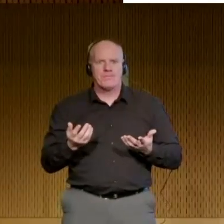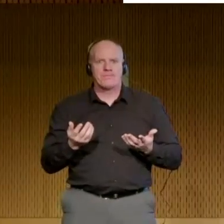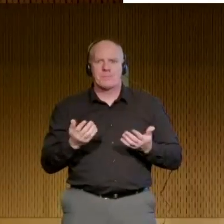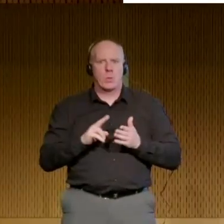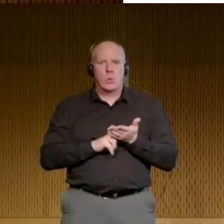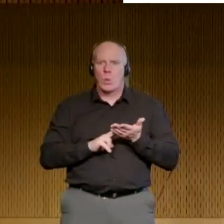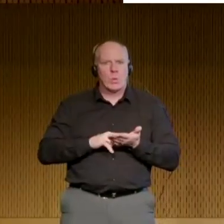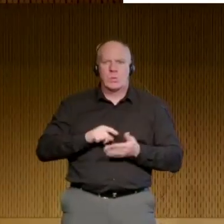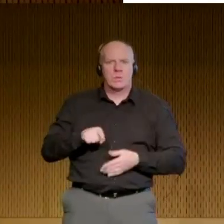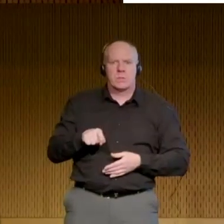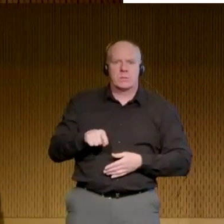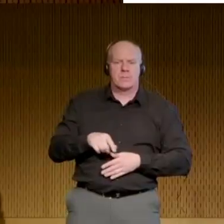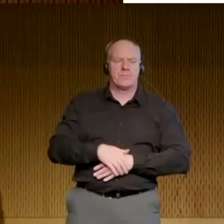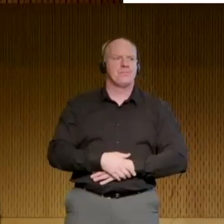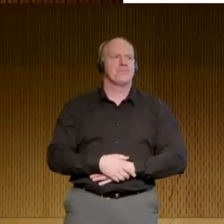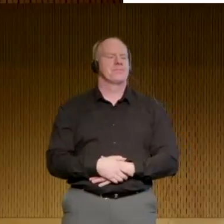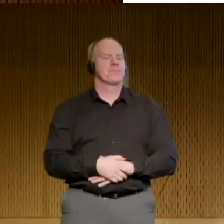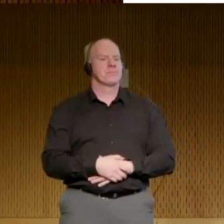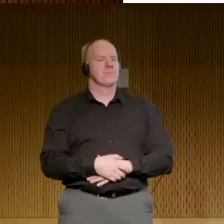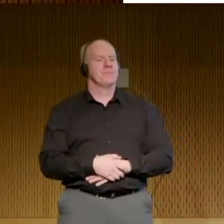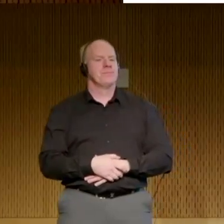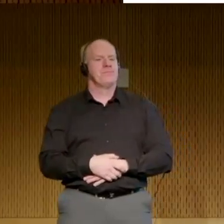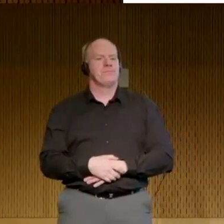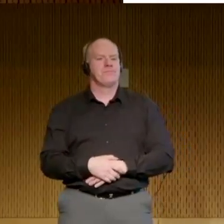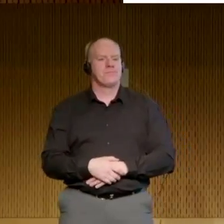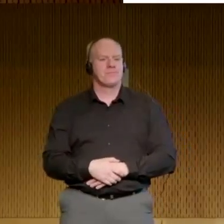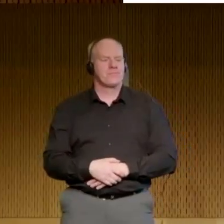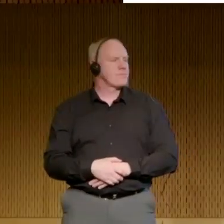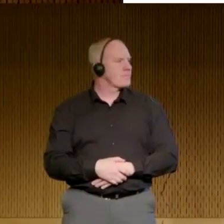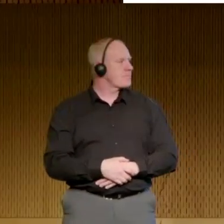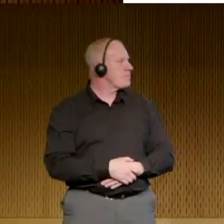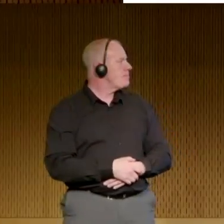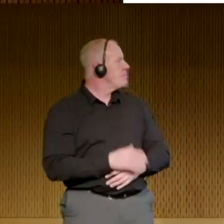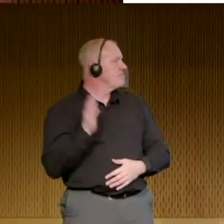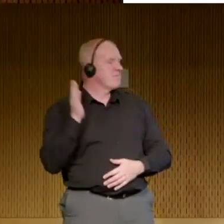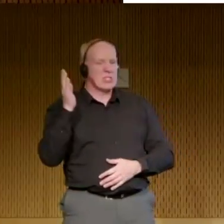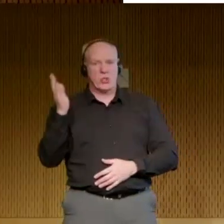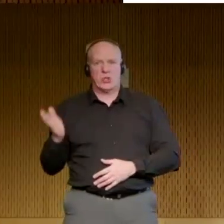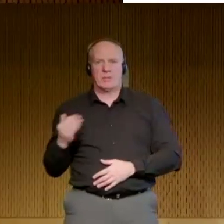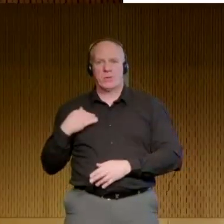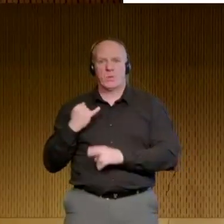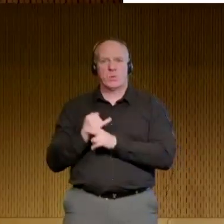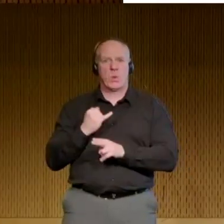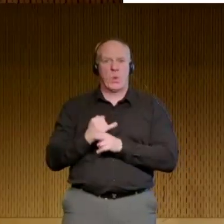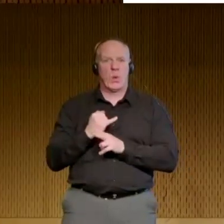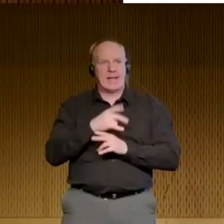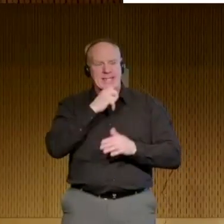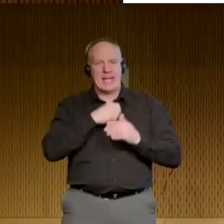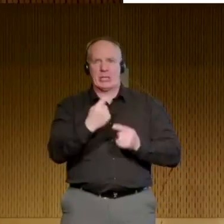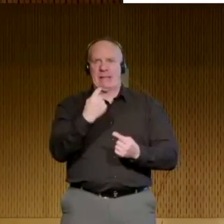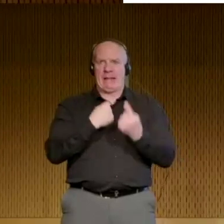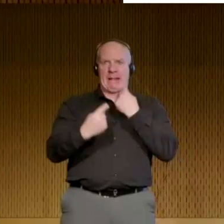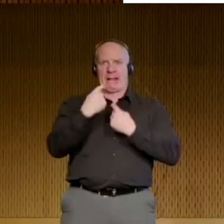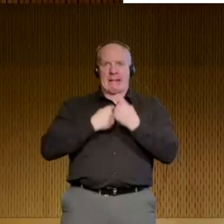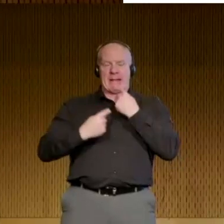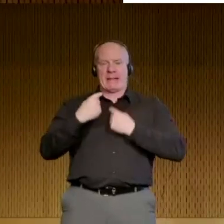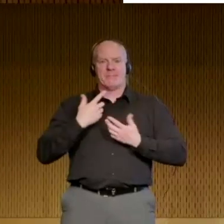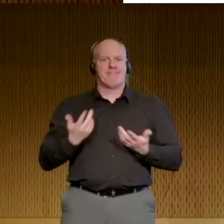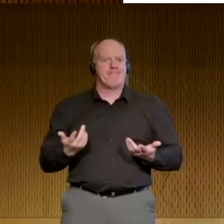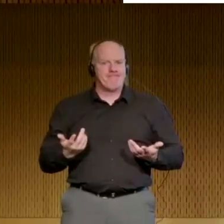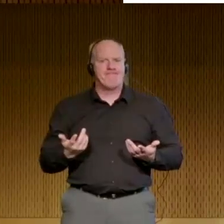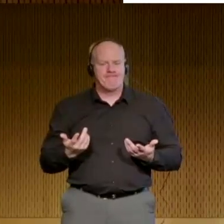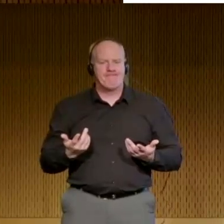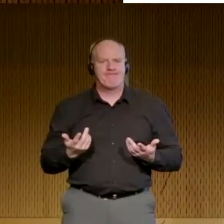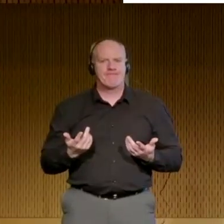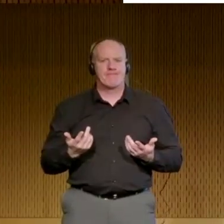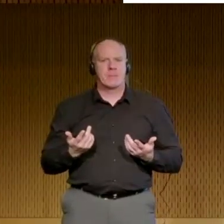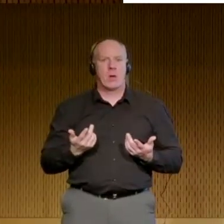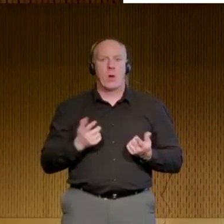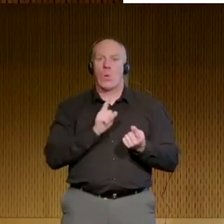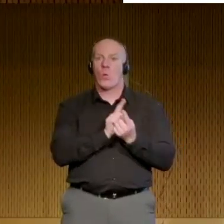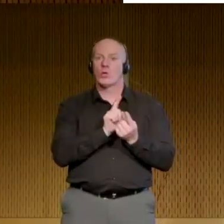Okay. So, and this is just about school being the teacher on it. He had one-to-one support, very